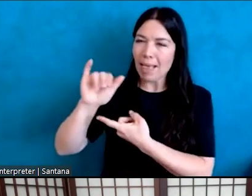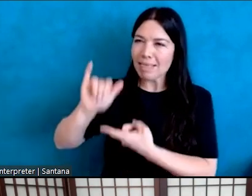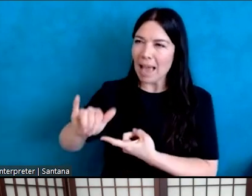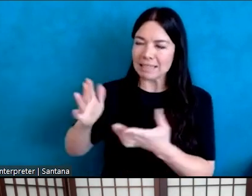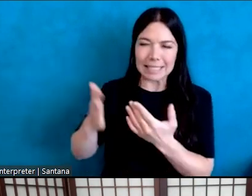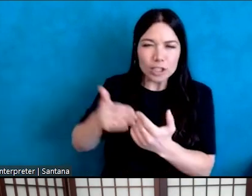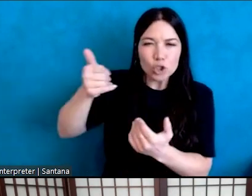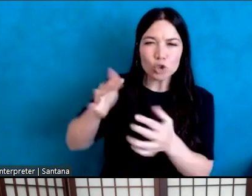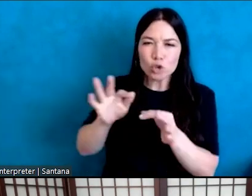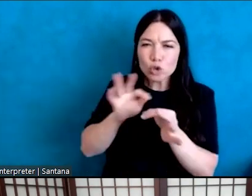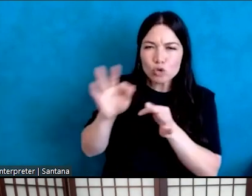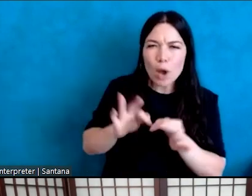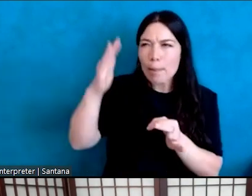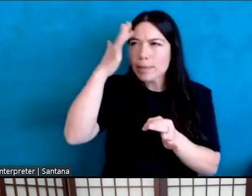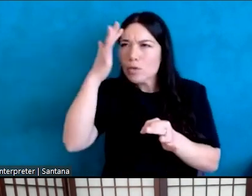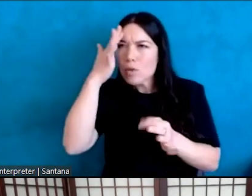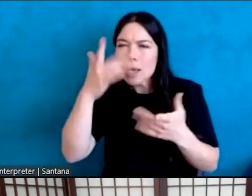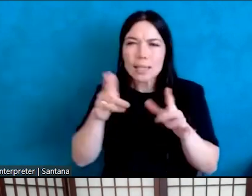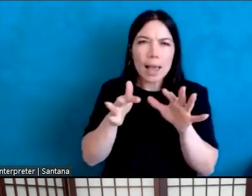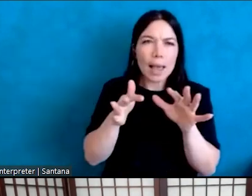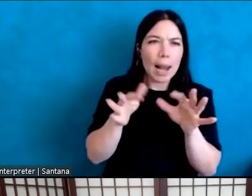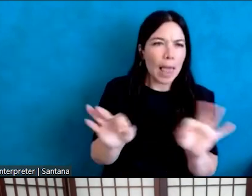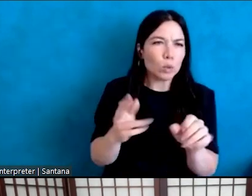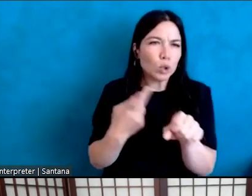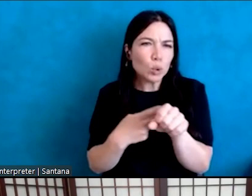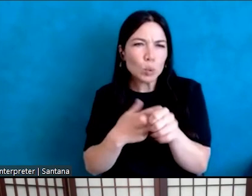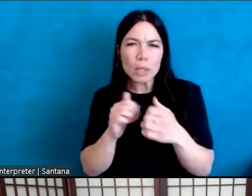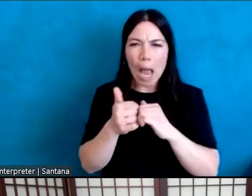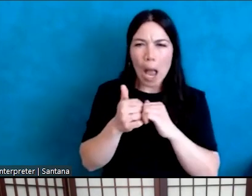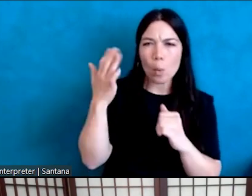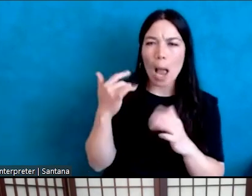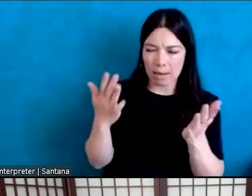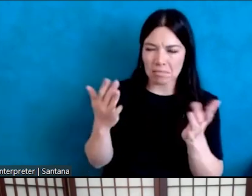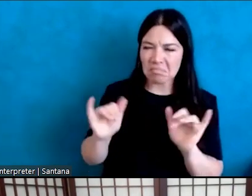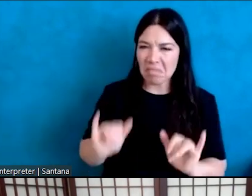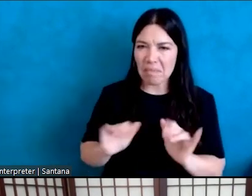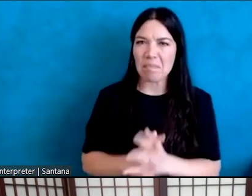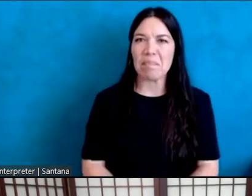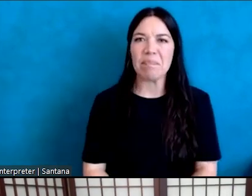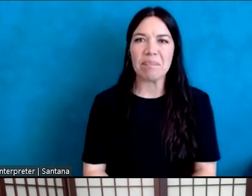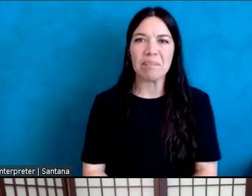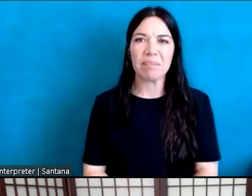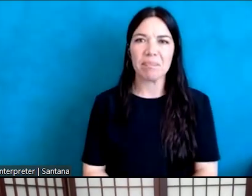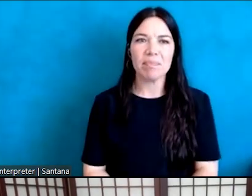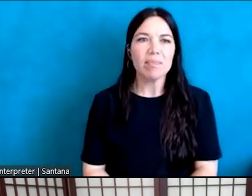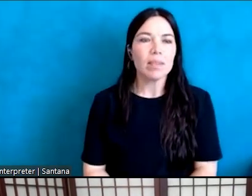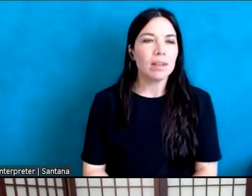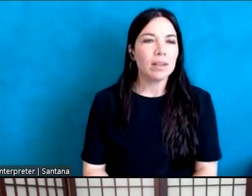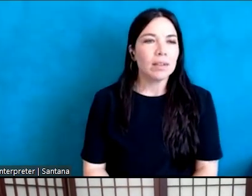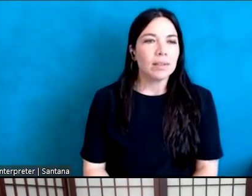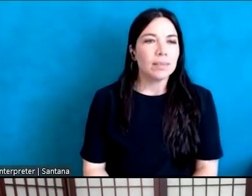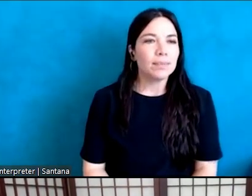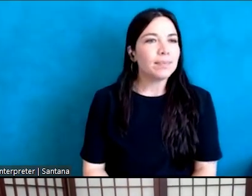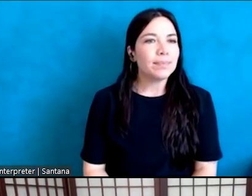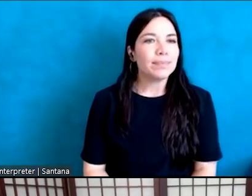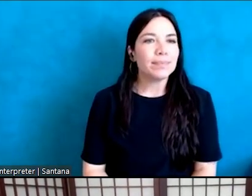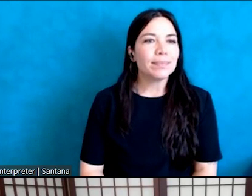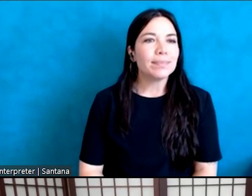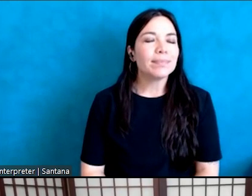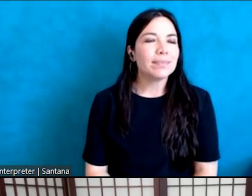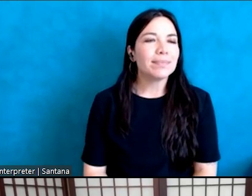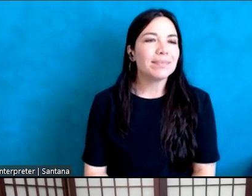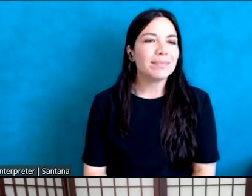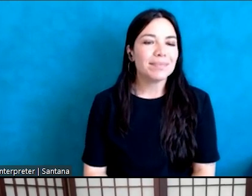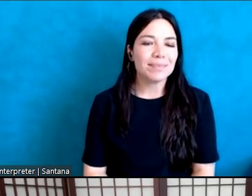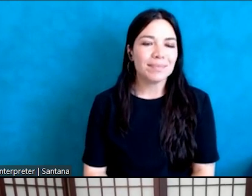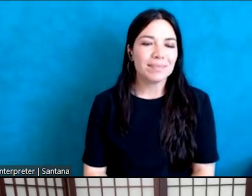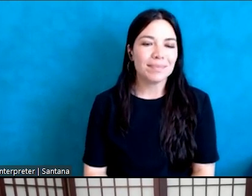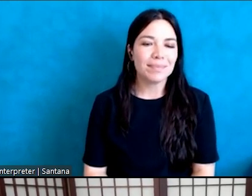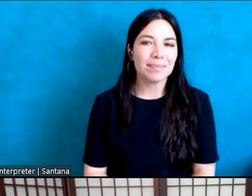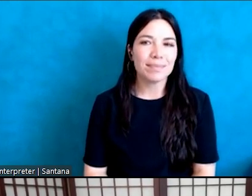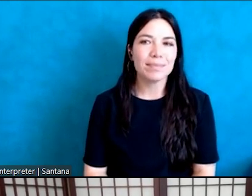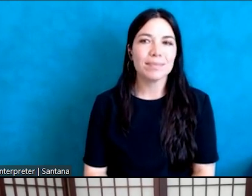and that's why I made the decision that I did. Here's an image I'd like for you to ponder with me.